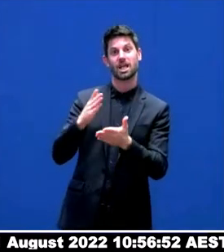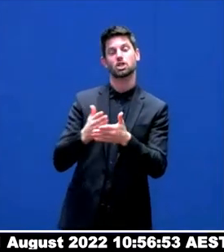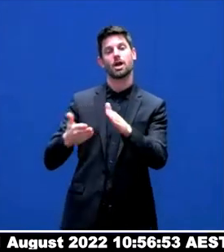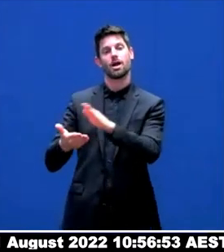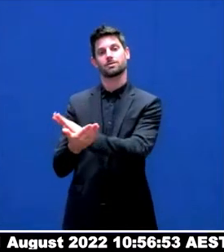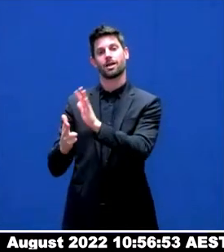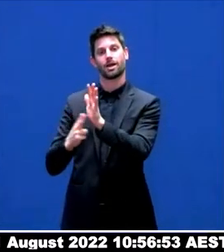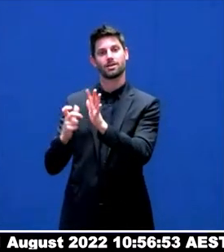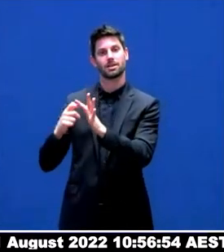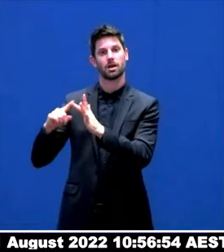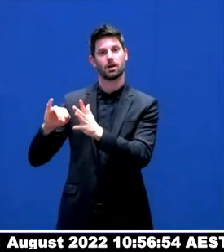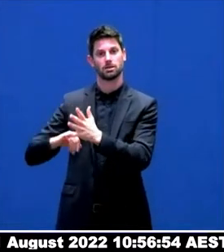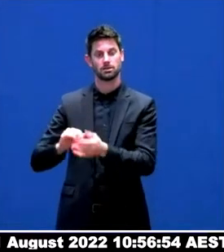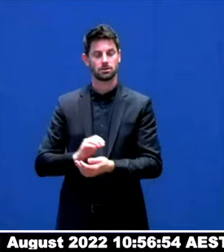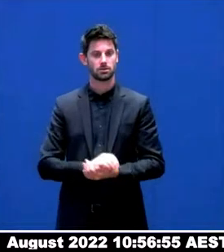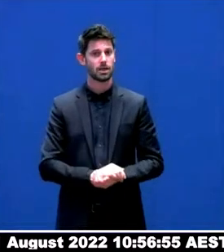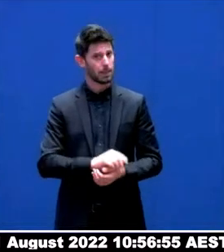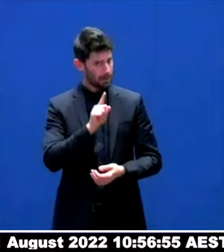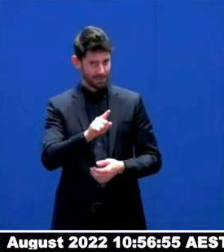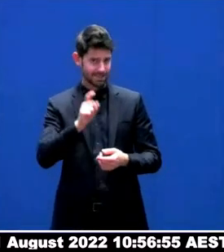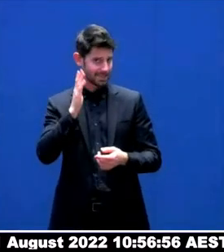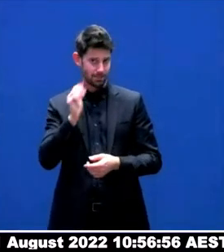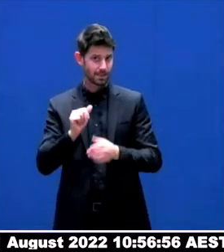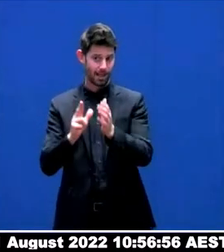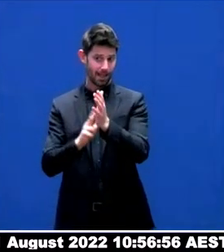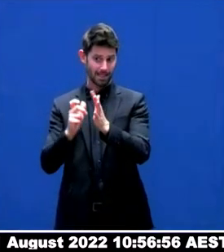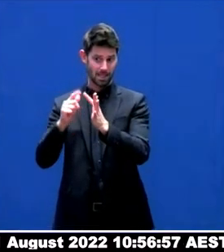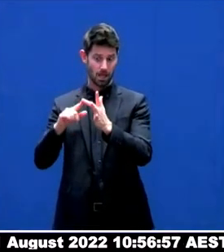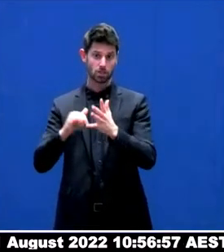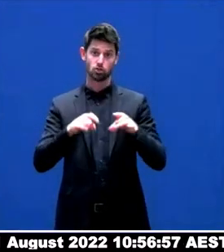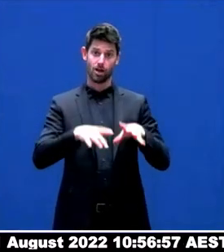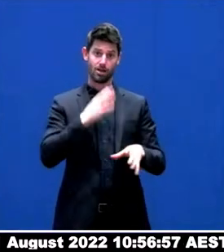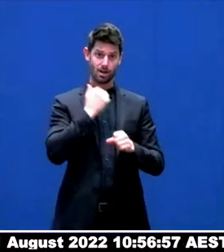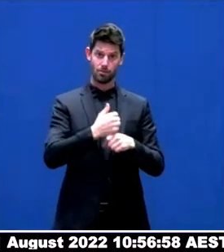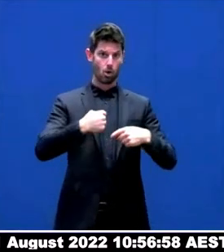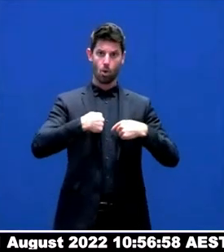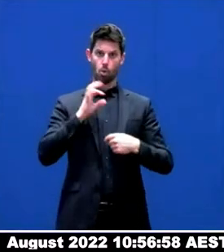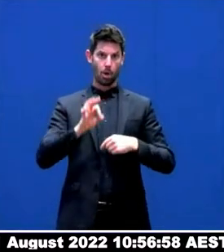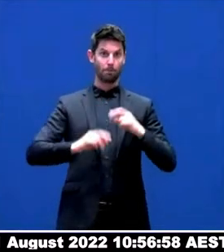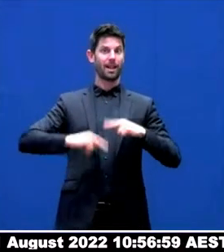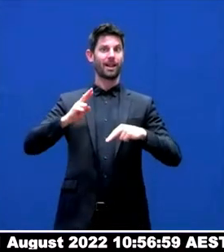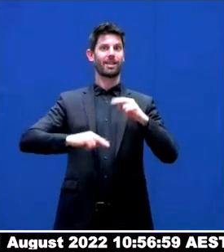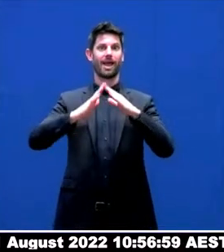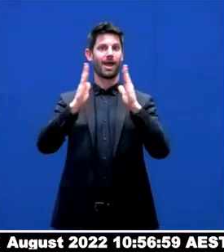So, even under the NDIS, the Commonwealth is not in the business of building NDIS housing per se, is it?